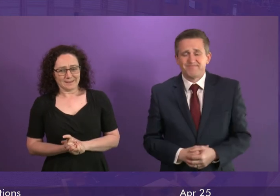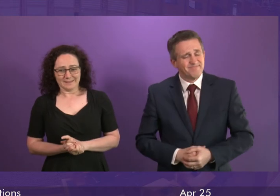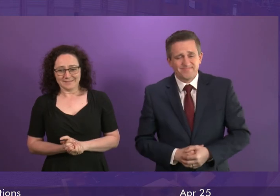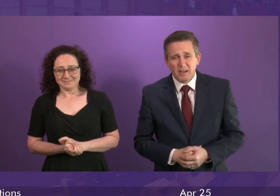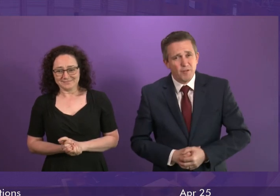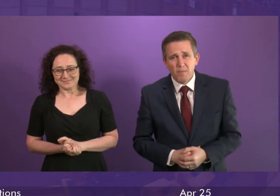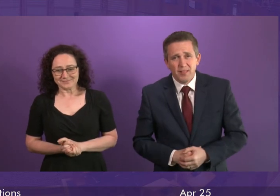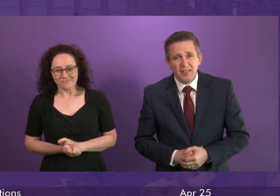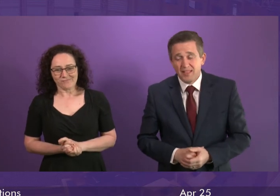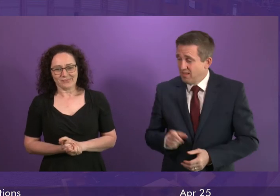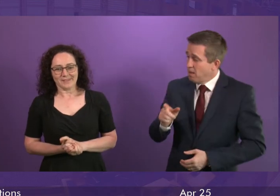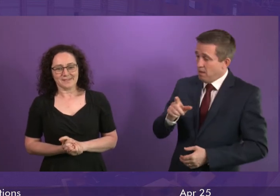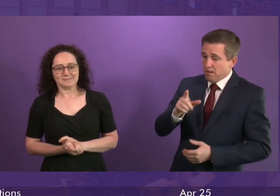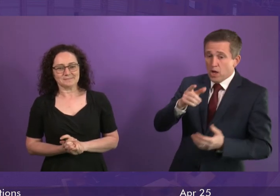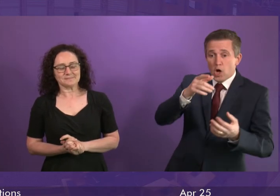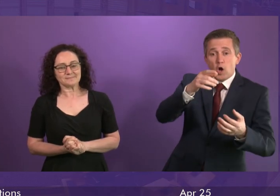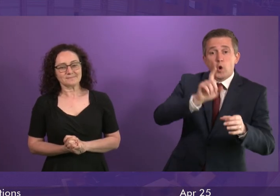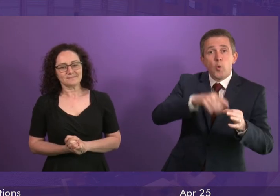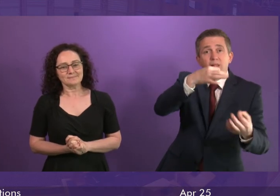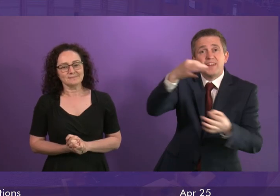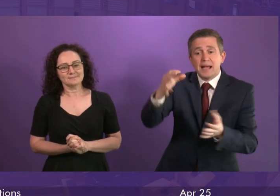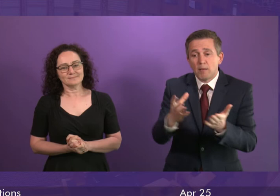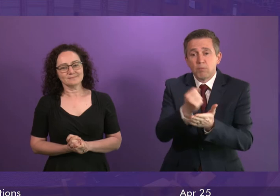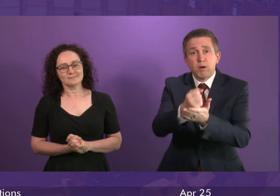seems to be that an increase in the number of qualifications gained by pupils can be